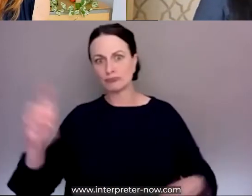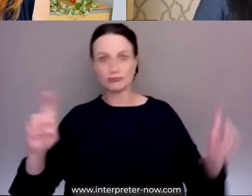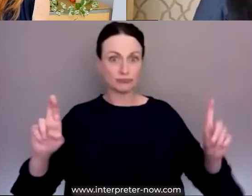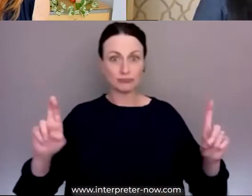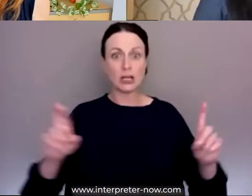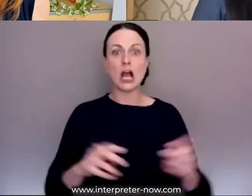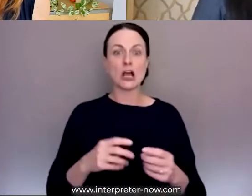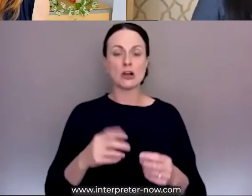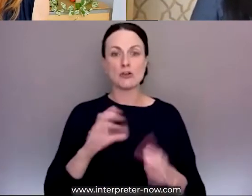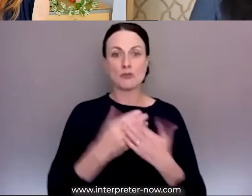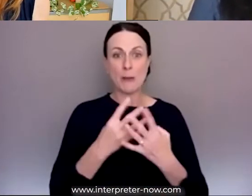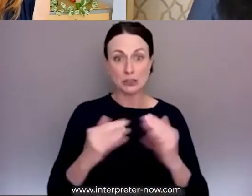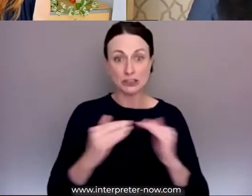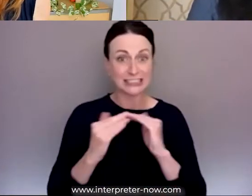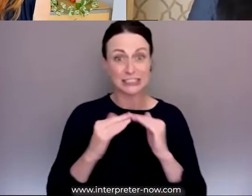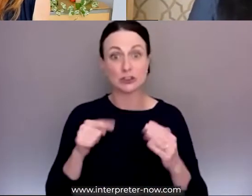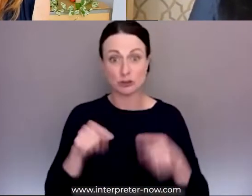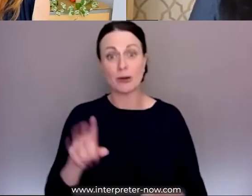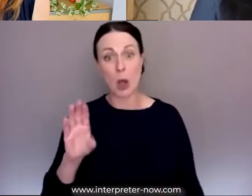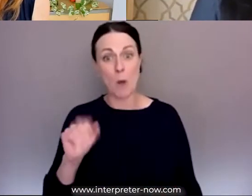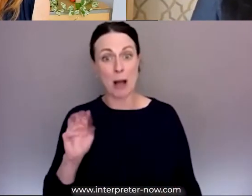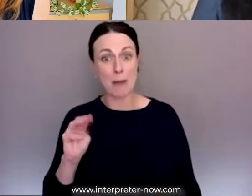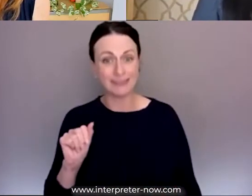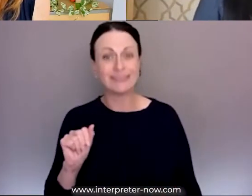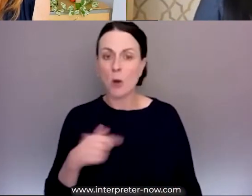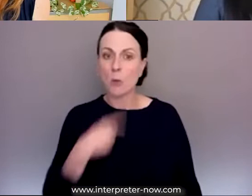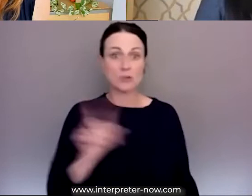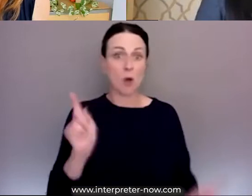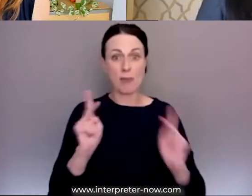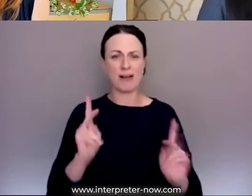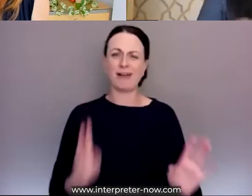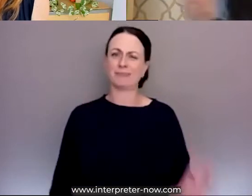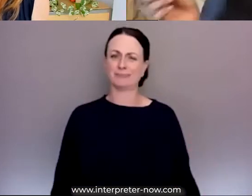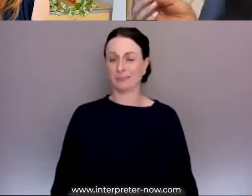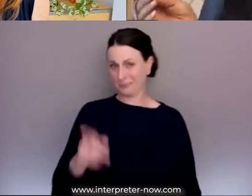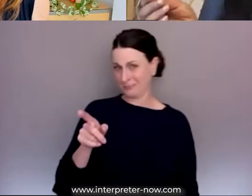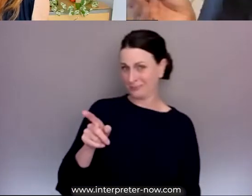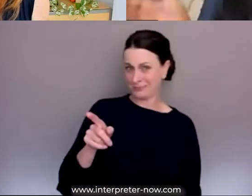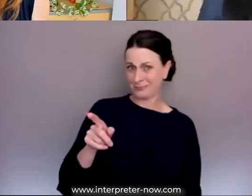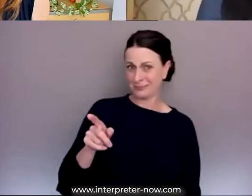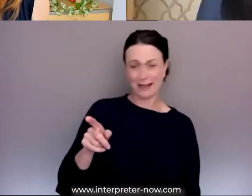And I should tell you, when we told people that we were doing that, they all thought we were completely living on a different planet.